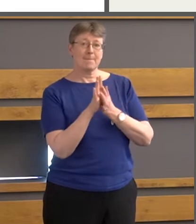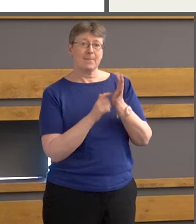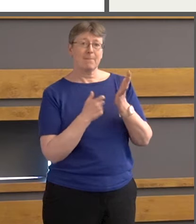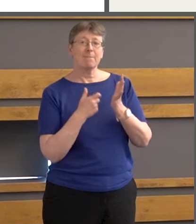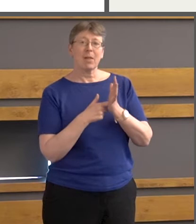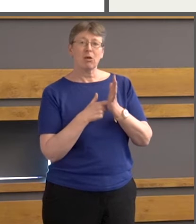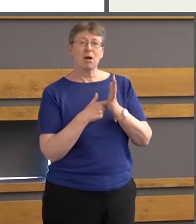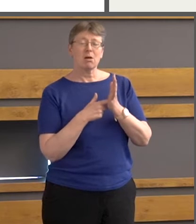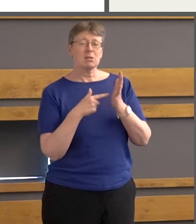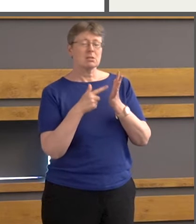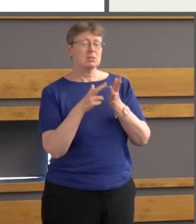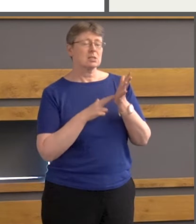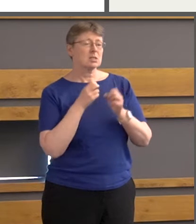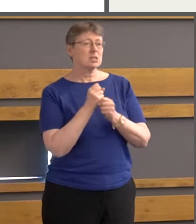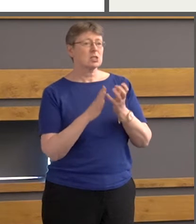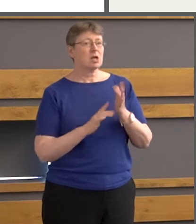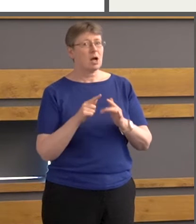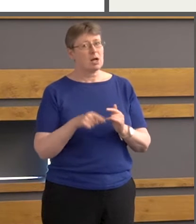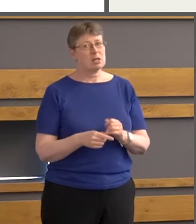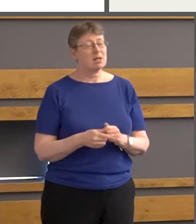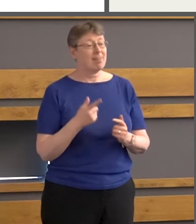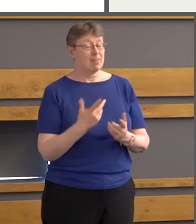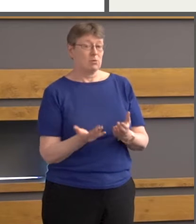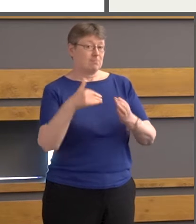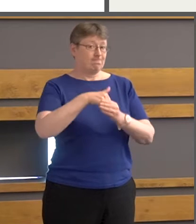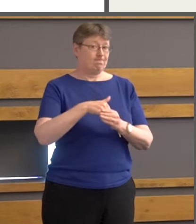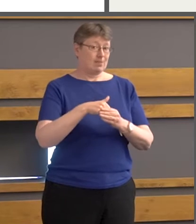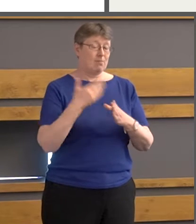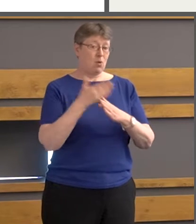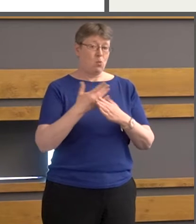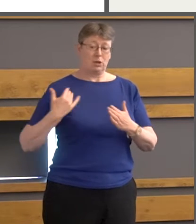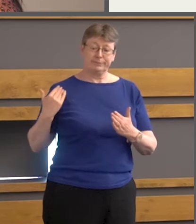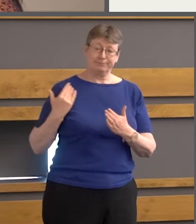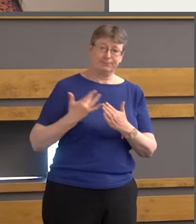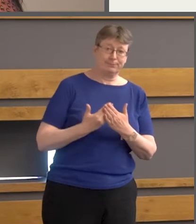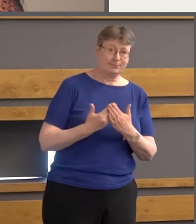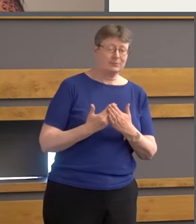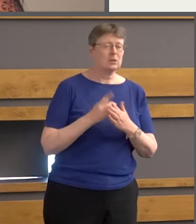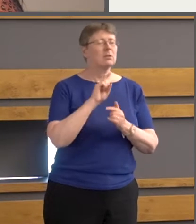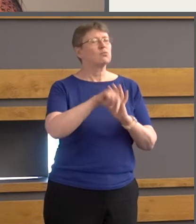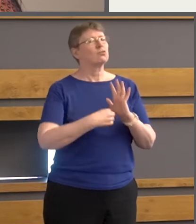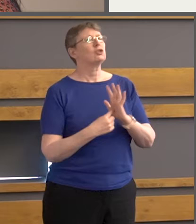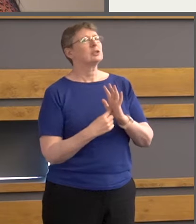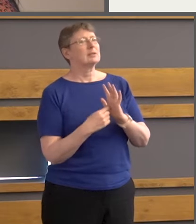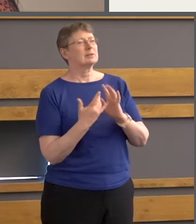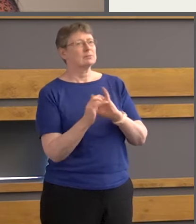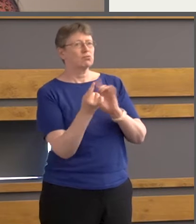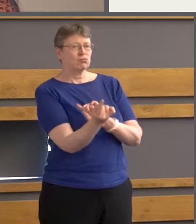that I've worked as part of for a number of years. Our projects often respond to identity,